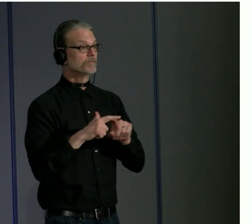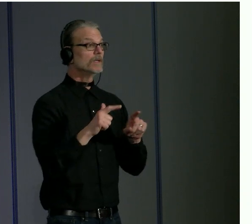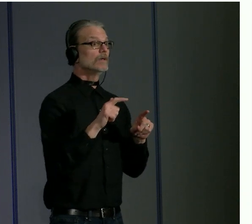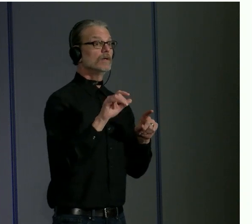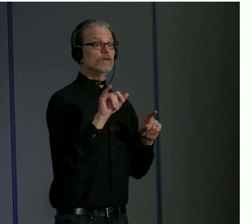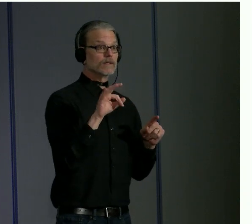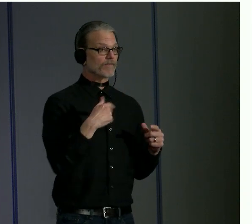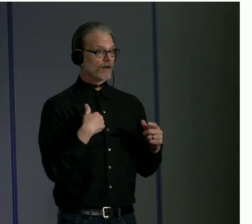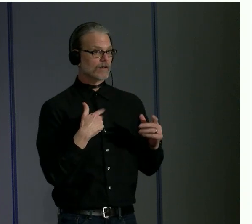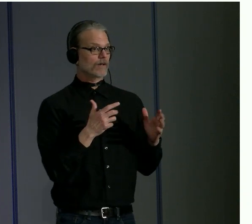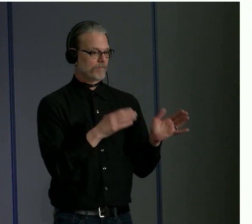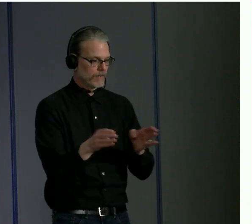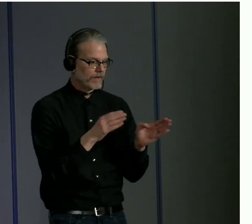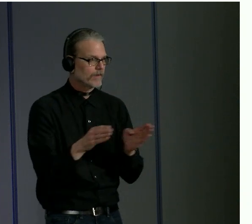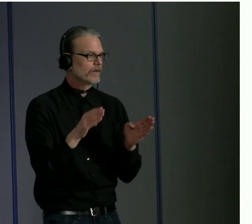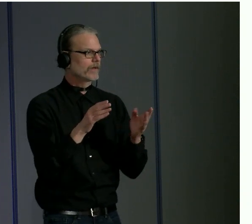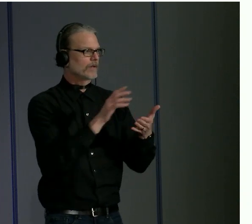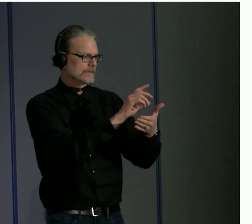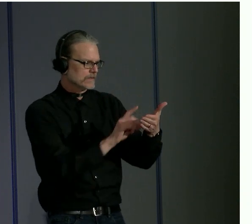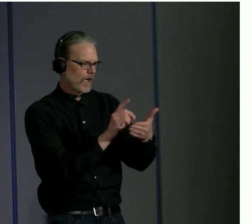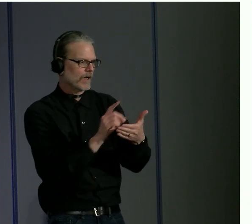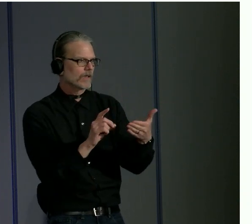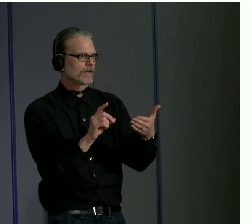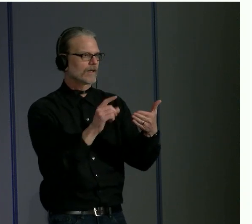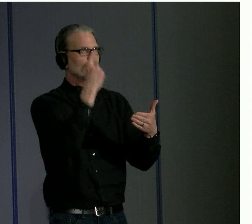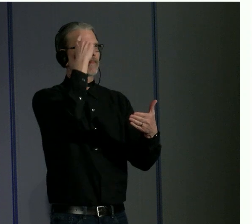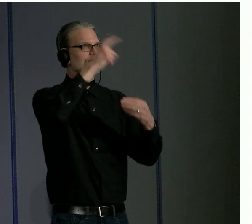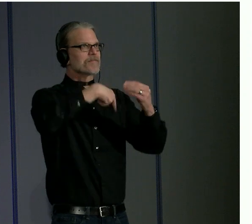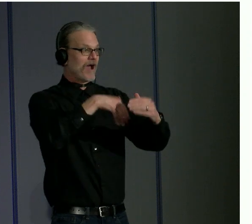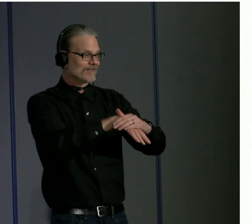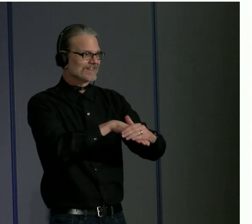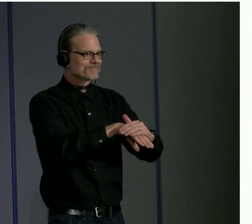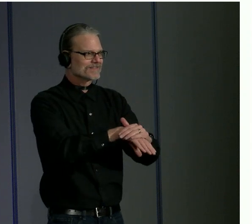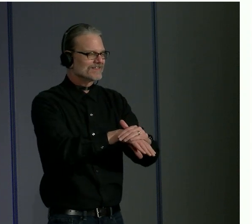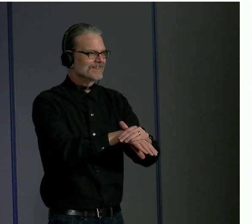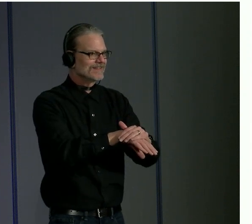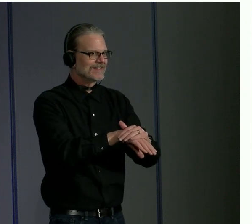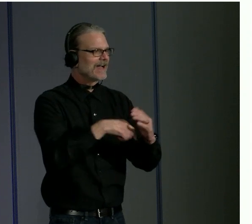if I'm designing with accessibility in mind, I'm thinking about these things in the beginning.